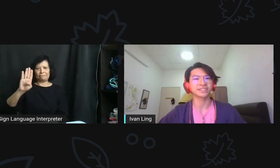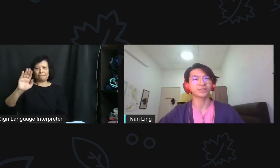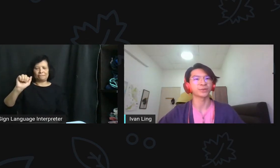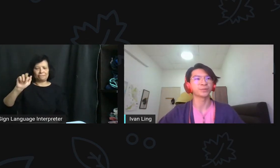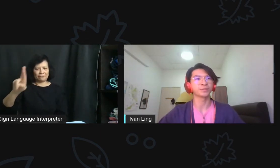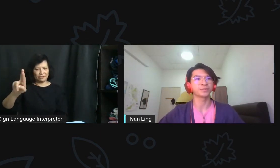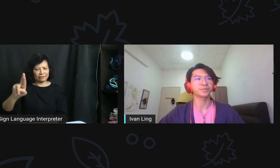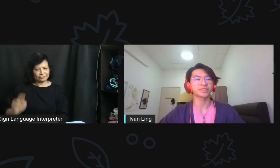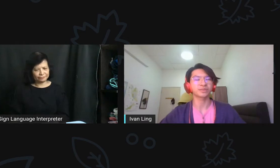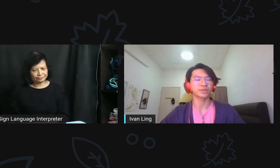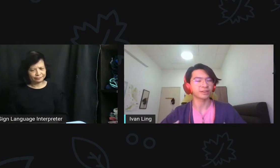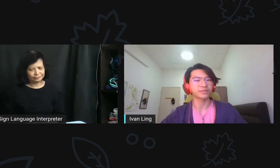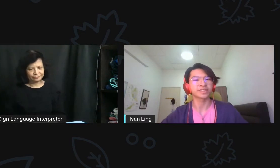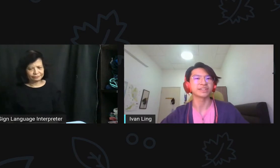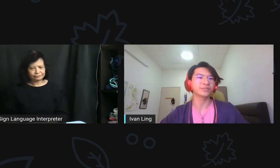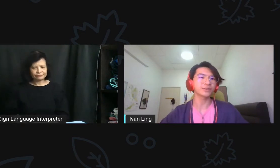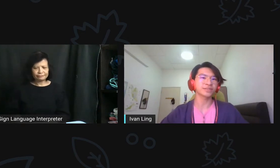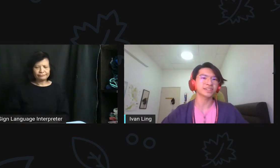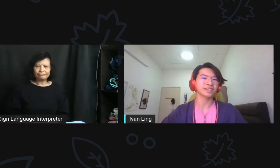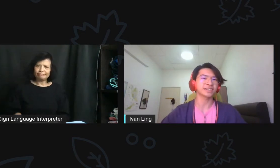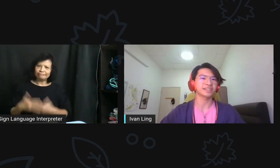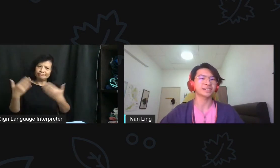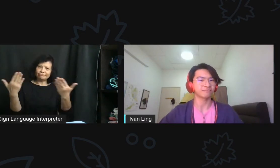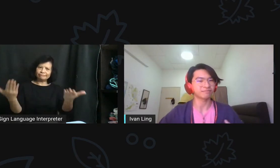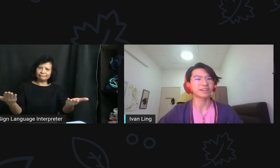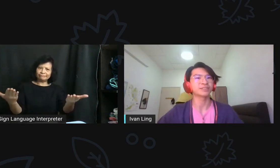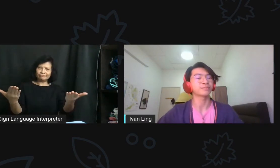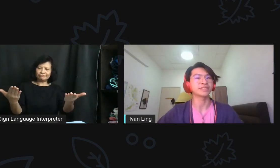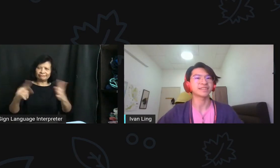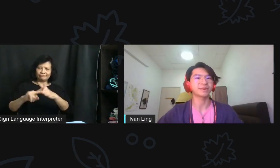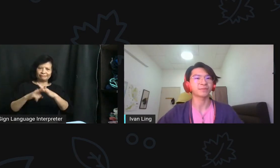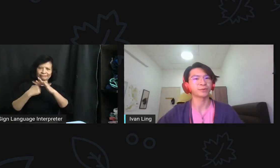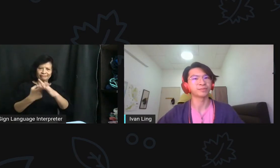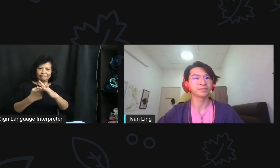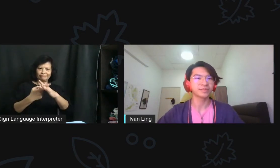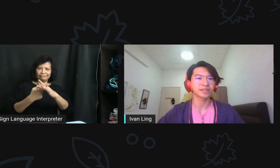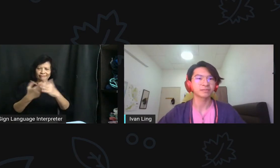So without further ado, I shall present my poem.